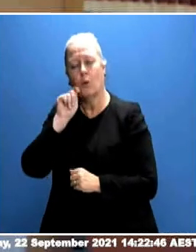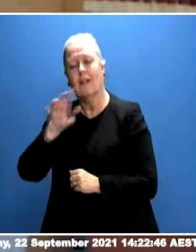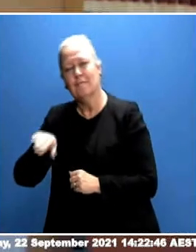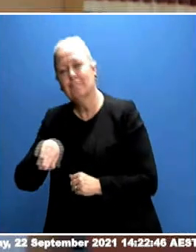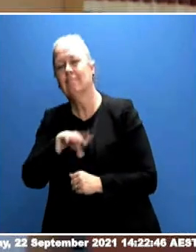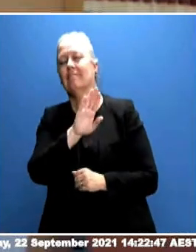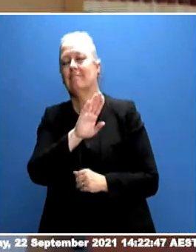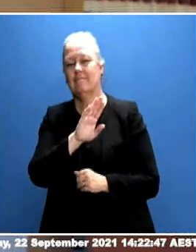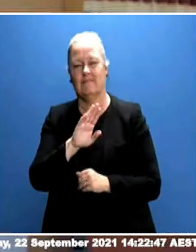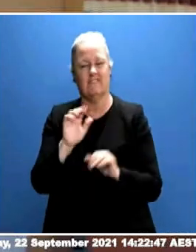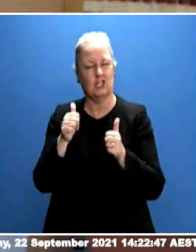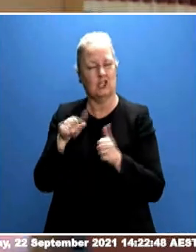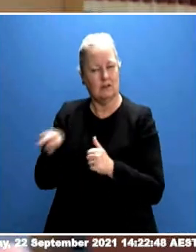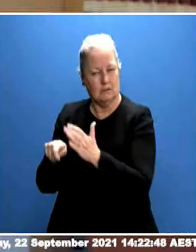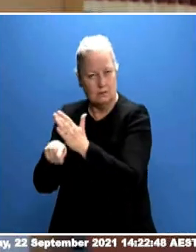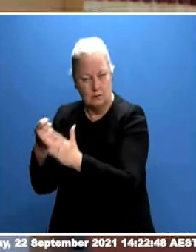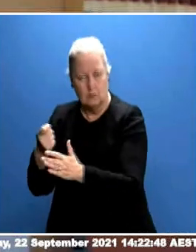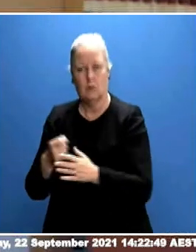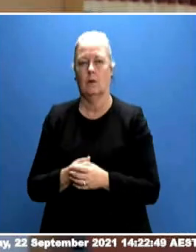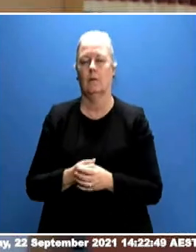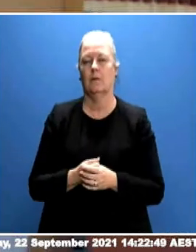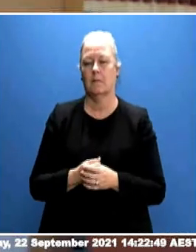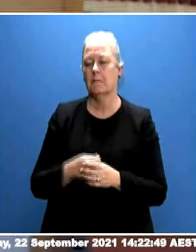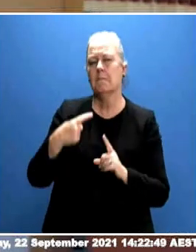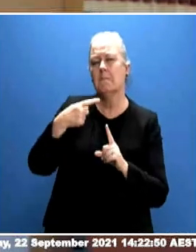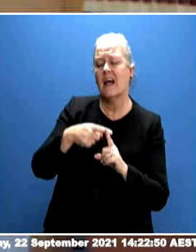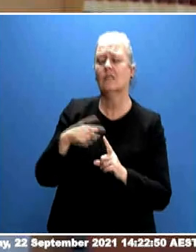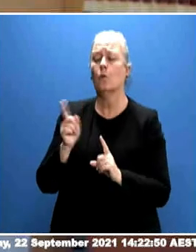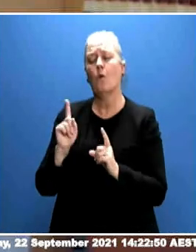We would also look at the criteria, as we do with all referrals.